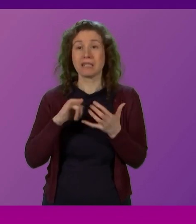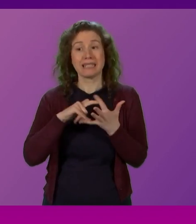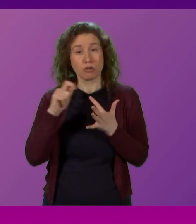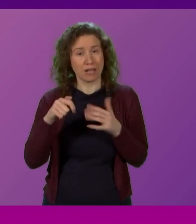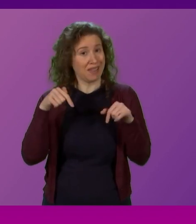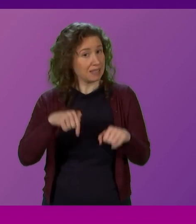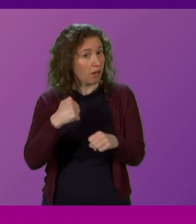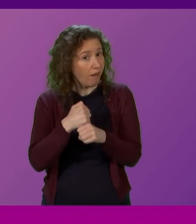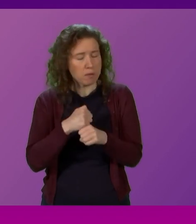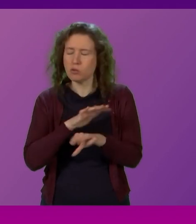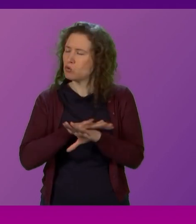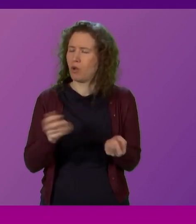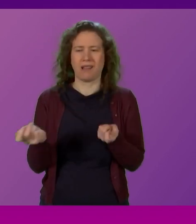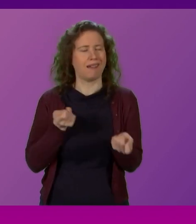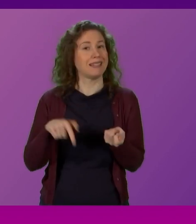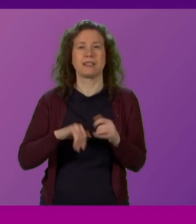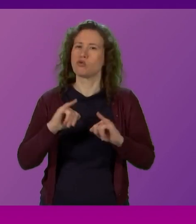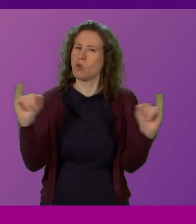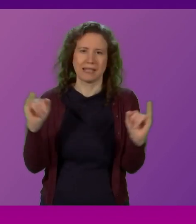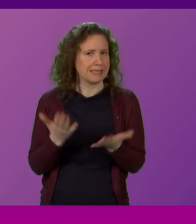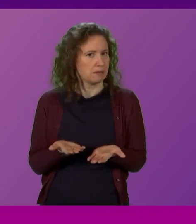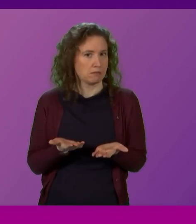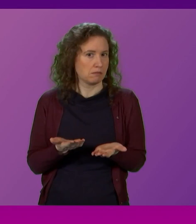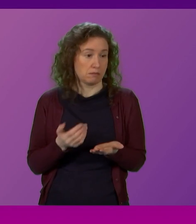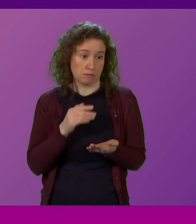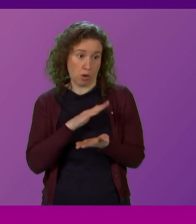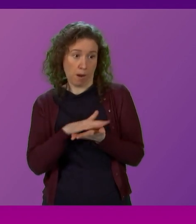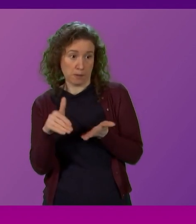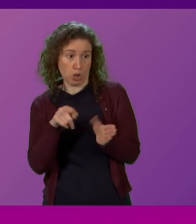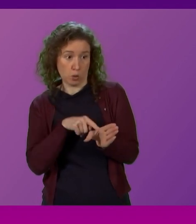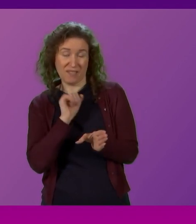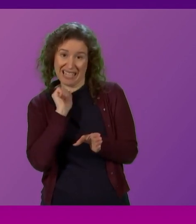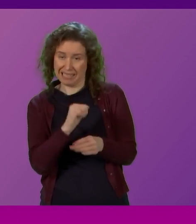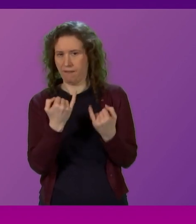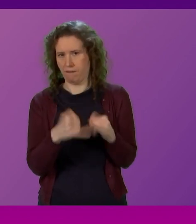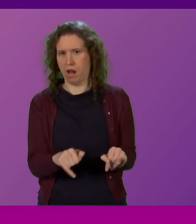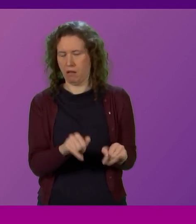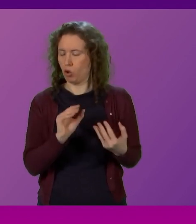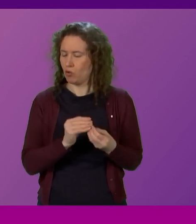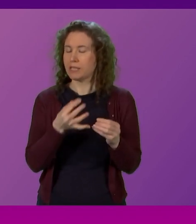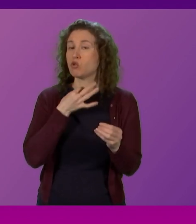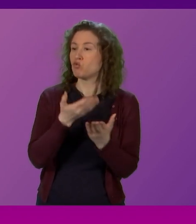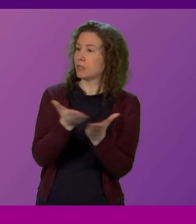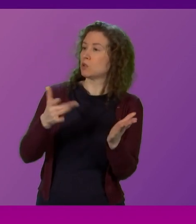not on top of this crisis. His failures are creating risk to lives across the country.